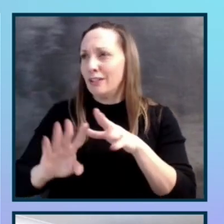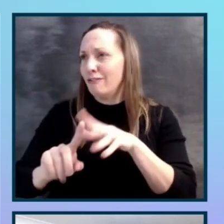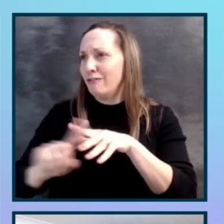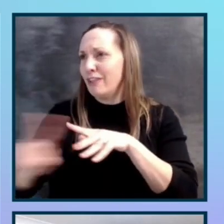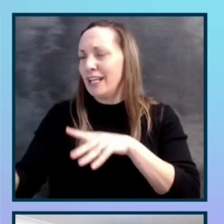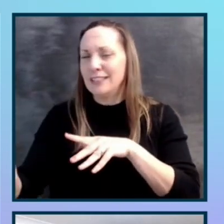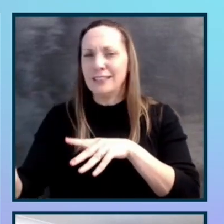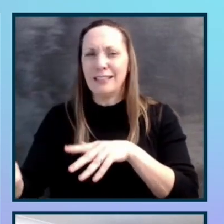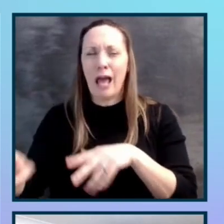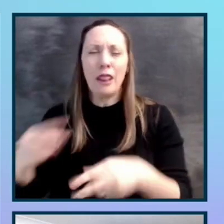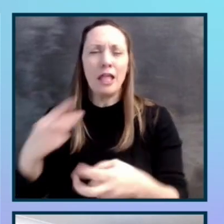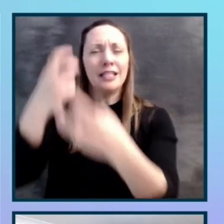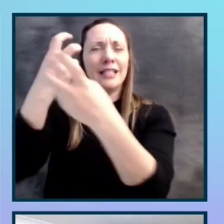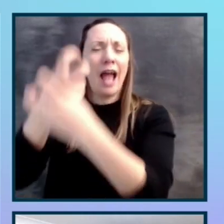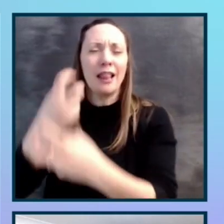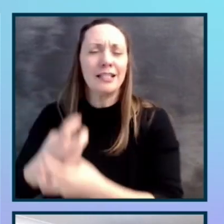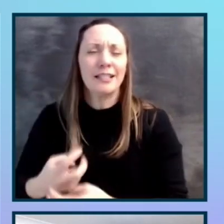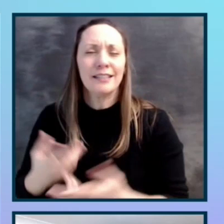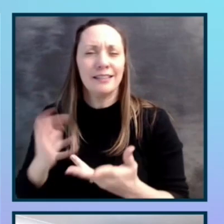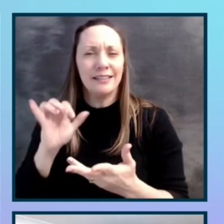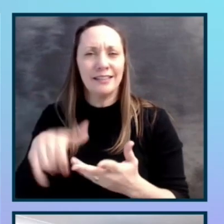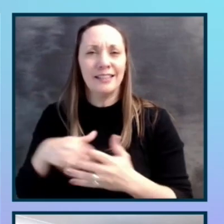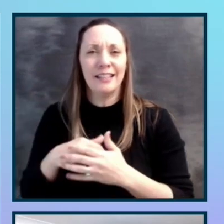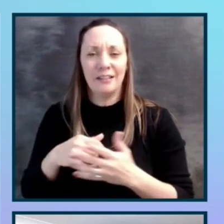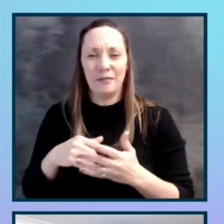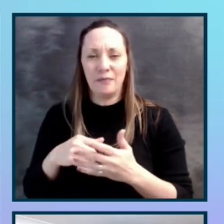amongst numerous other you know, horrors of the deep,